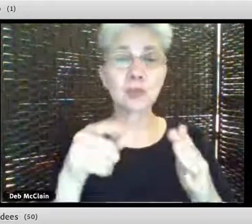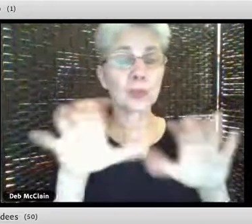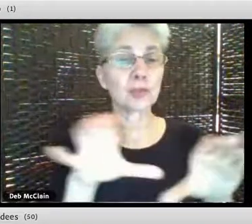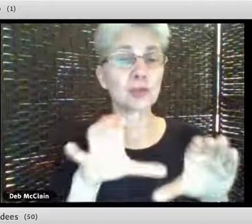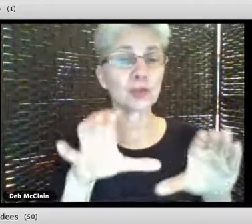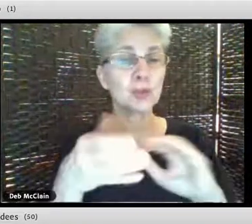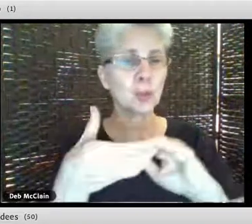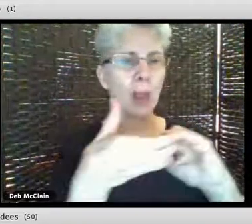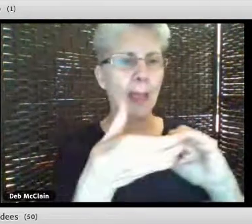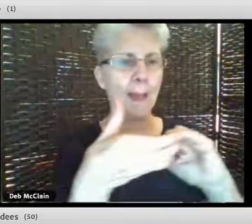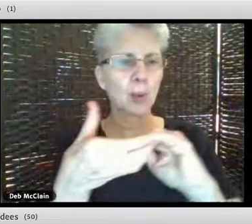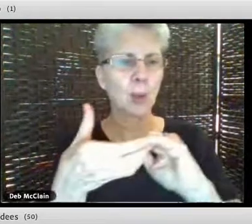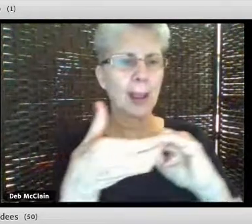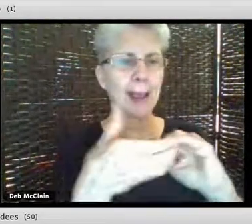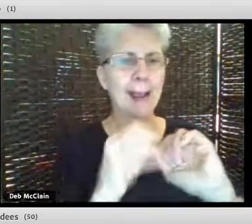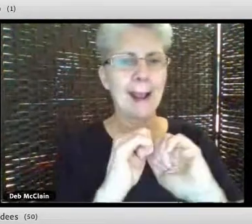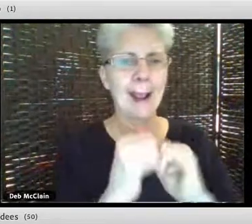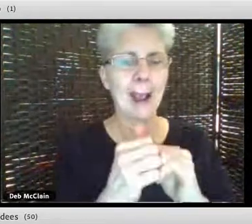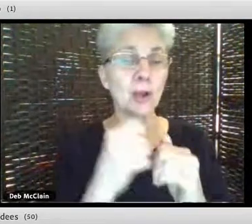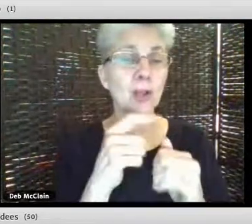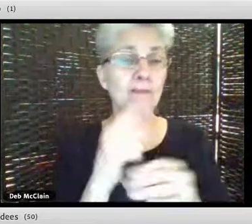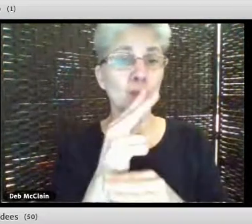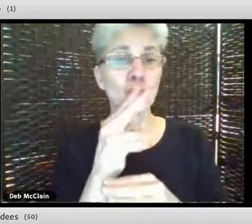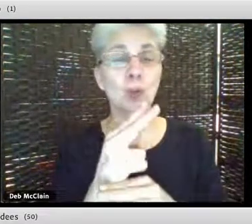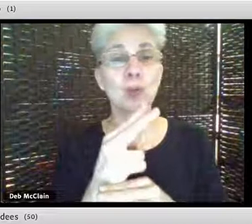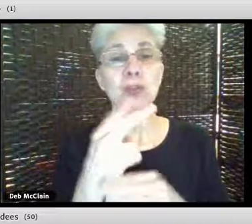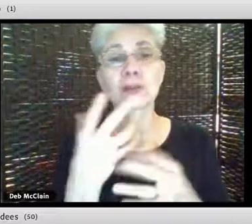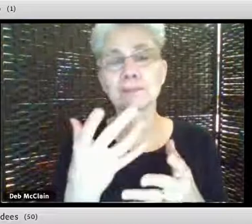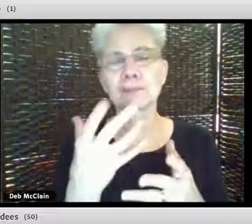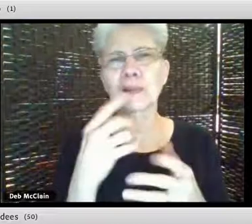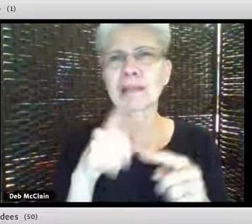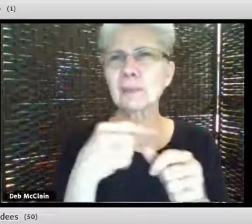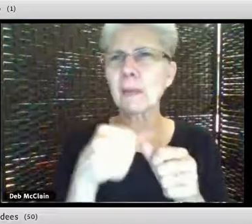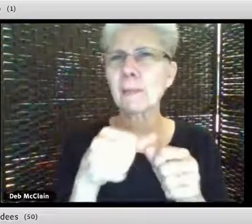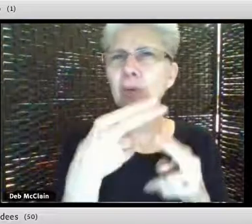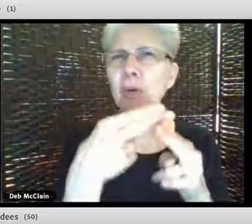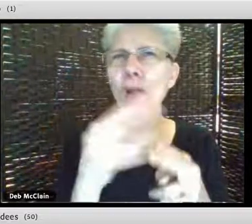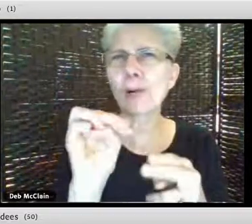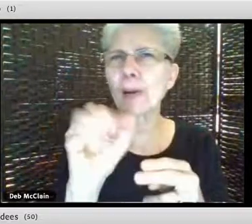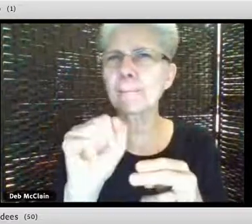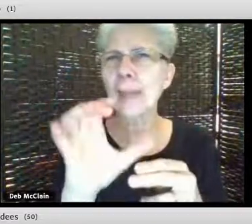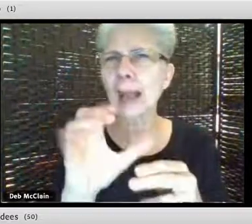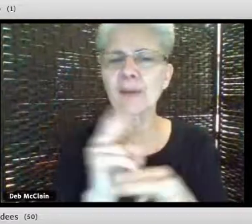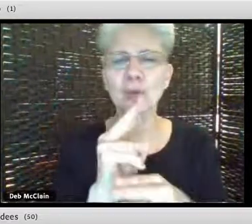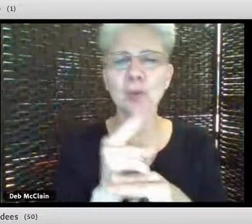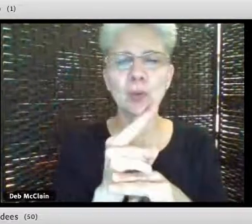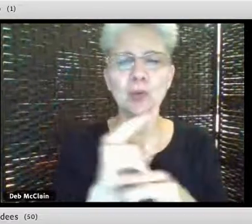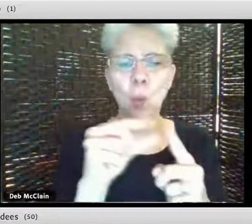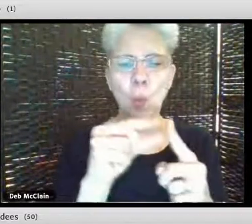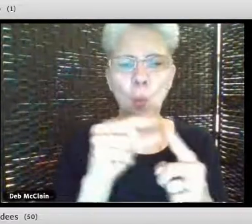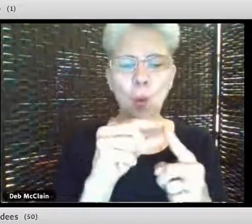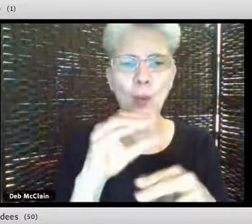and I can show you kind of what it looks like, and then a couple of things you can do to collaborate. So if you've ever used --